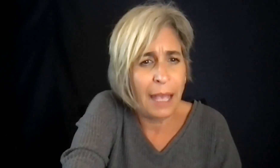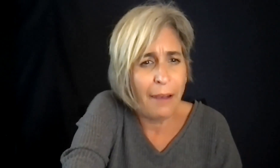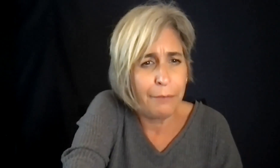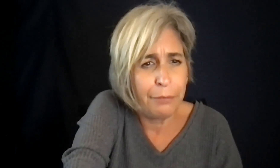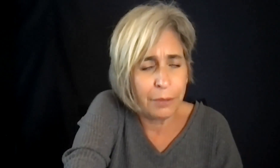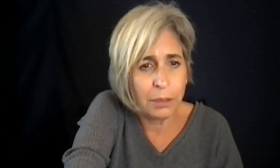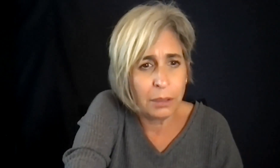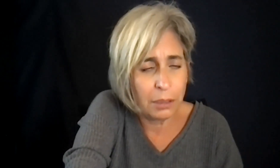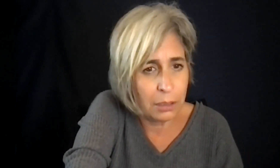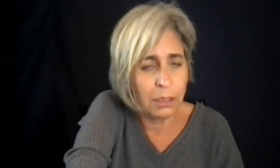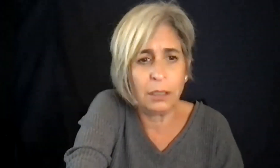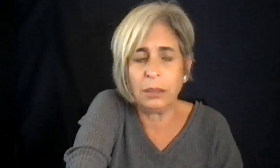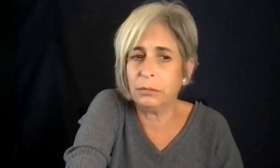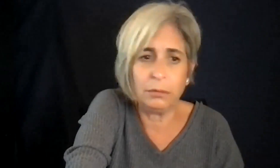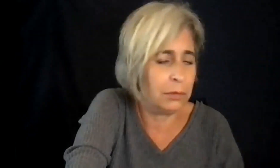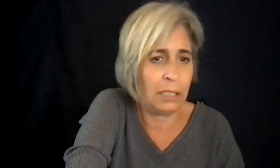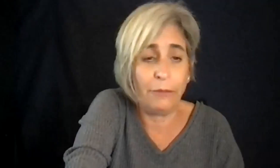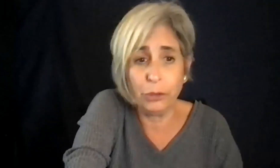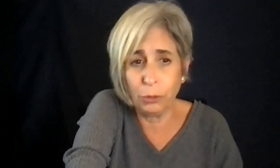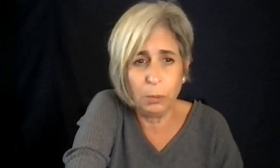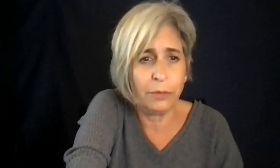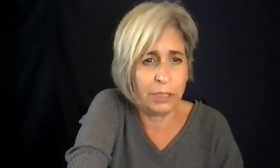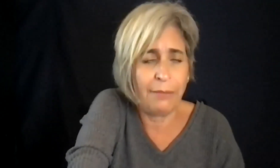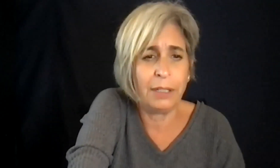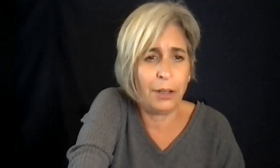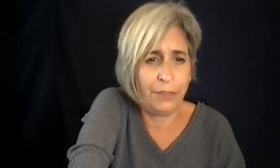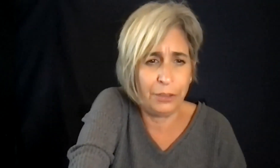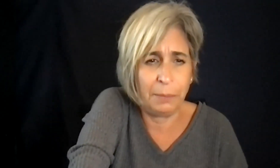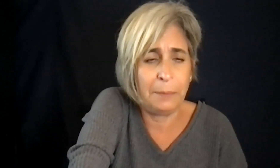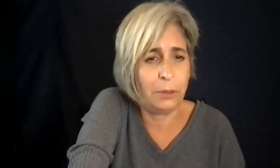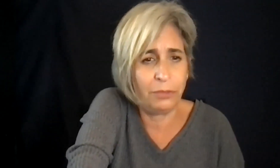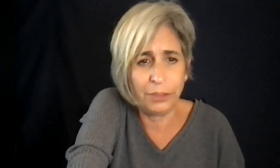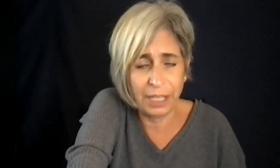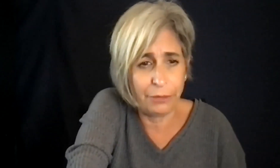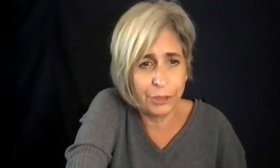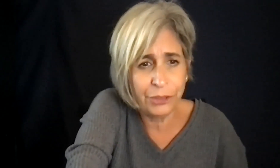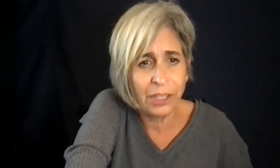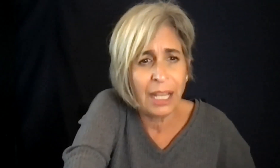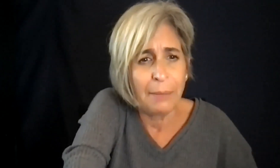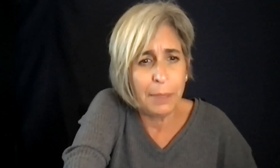I have a diverse group for deaf and hard of hearing people. It's very diverse